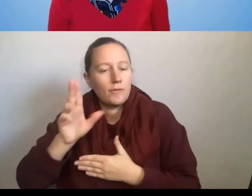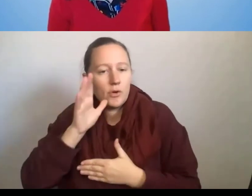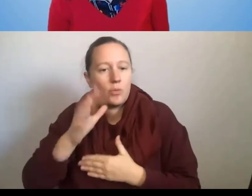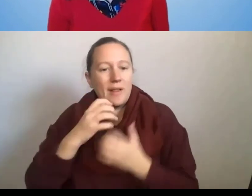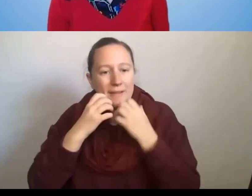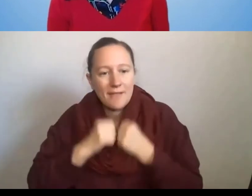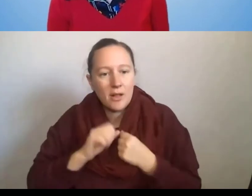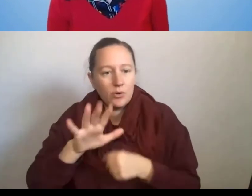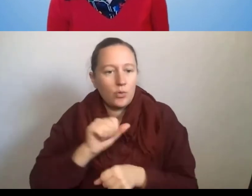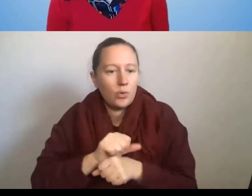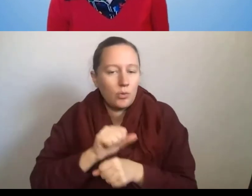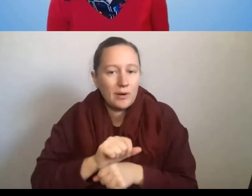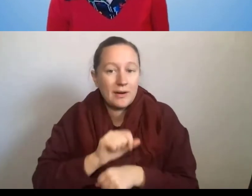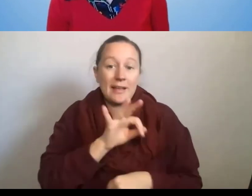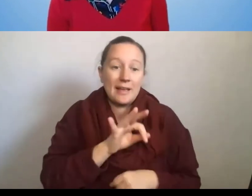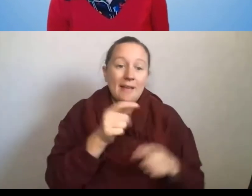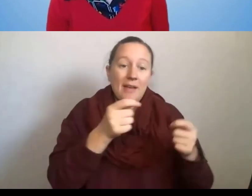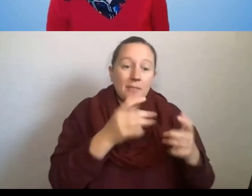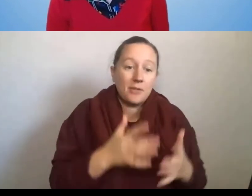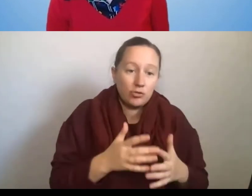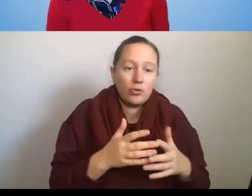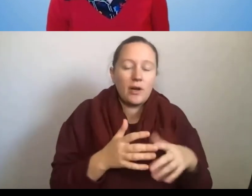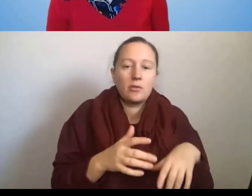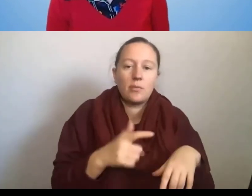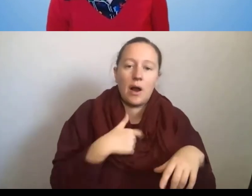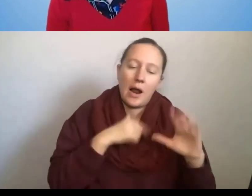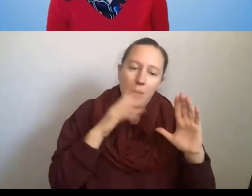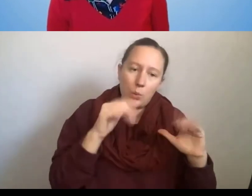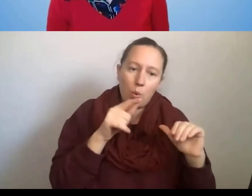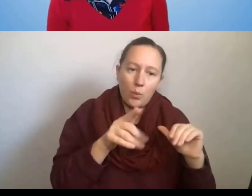and if you're an administrator, I hope that you'll take a look at that